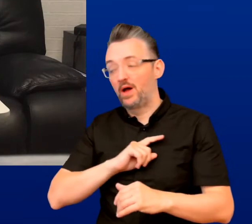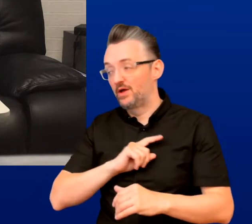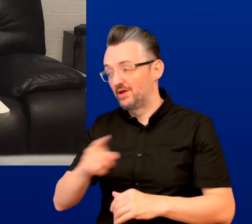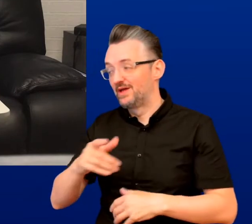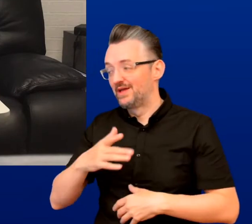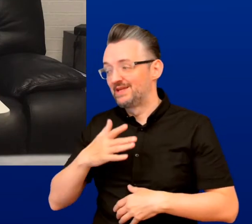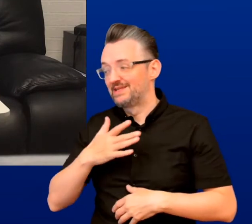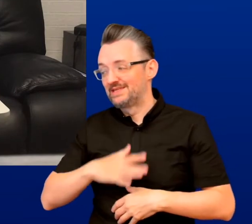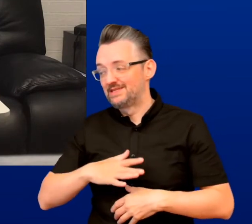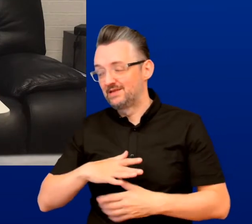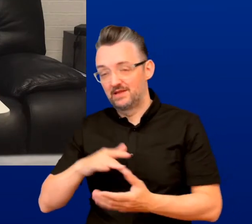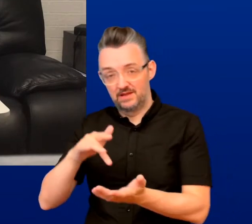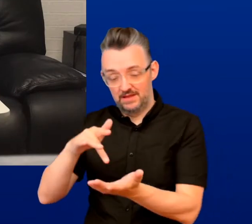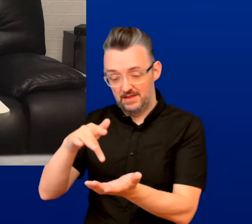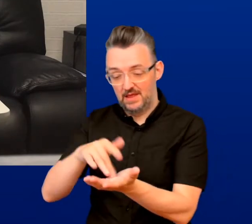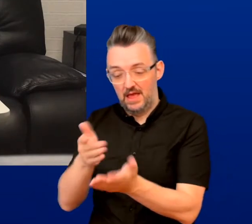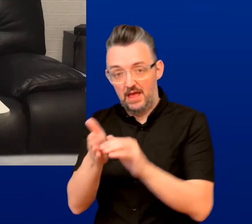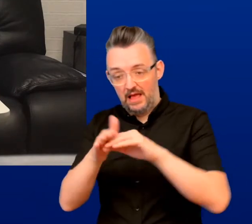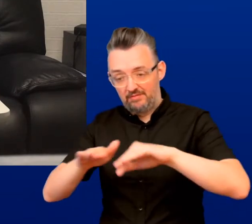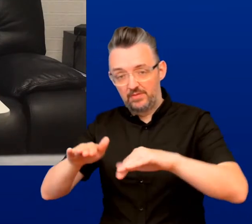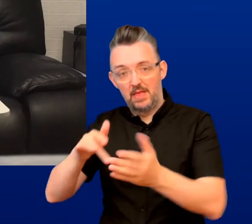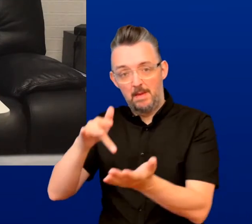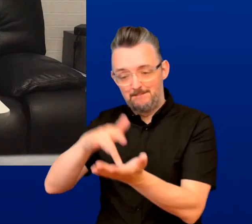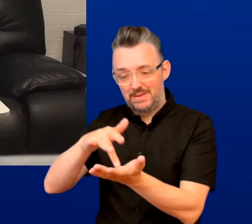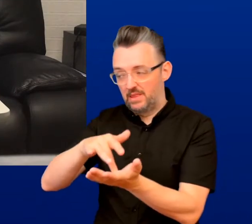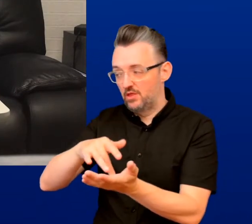the center of the cling film to help you to pull